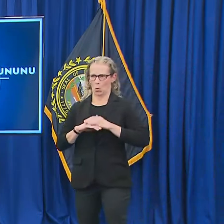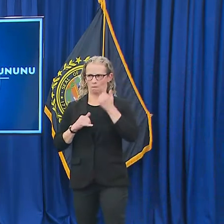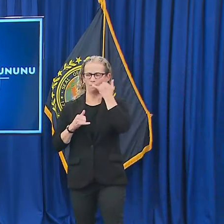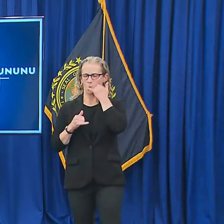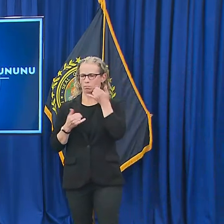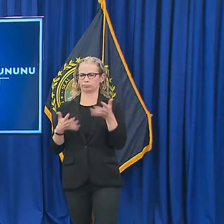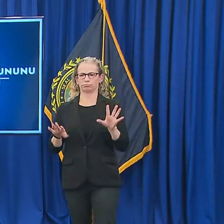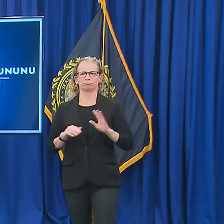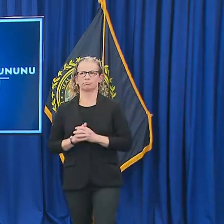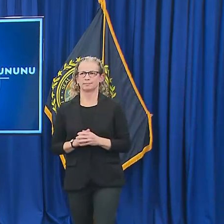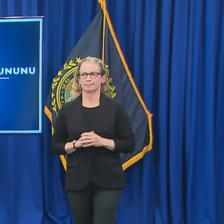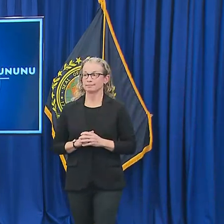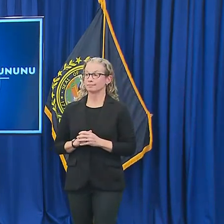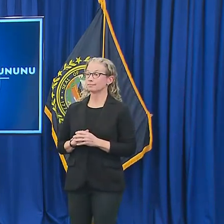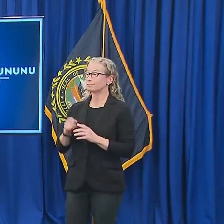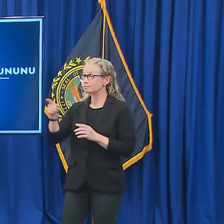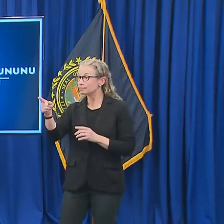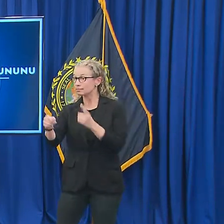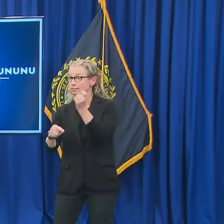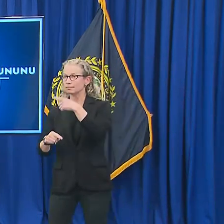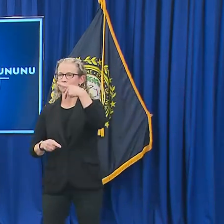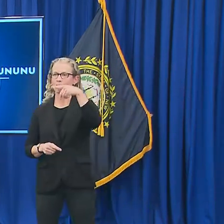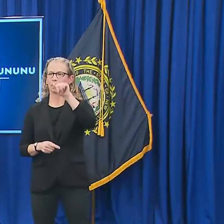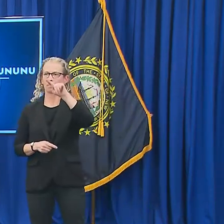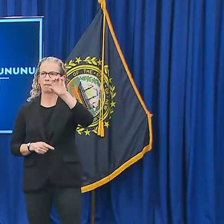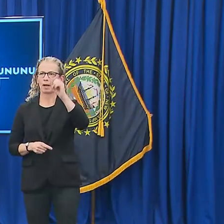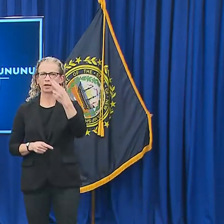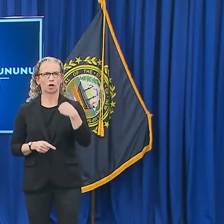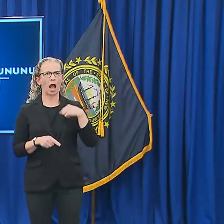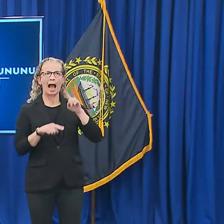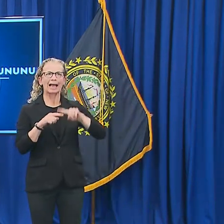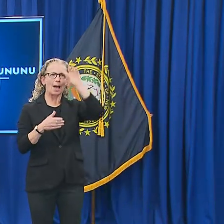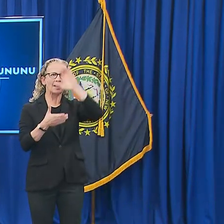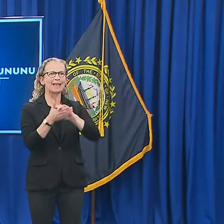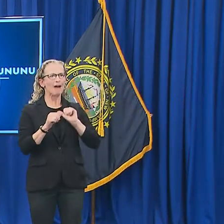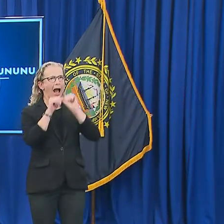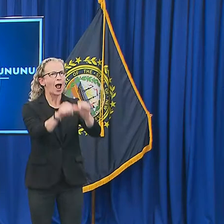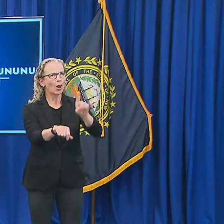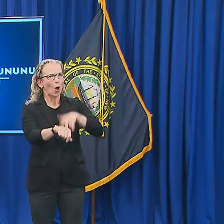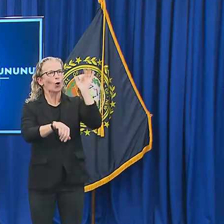as well as what the communities were spending it when you add all of those millions